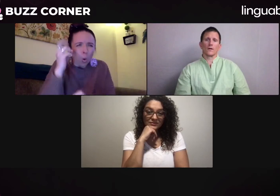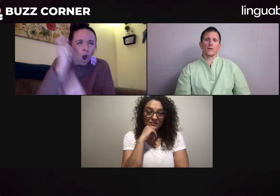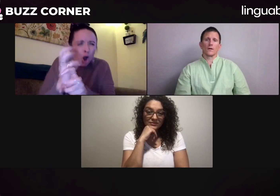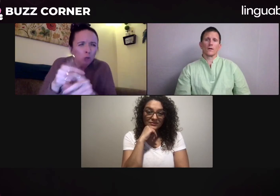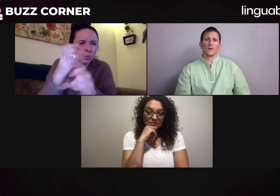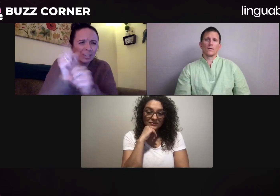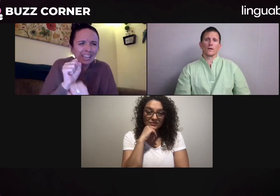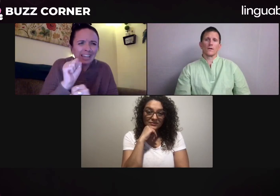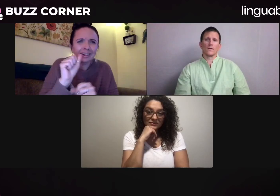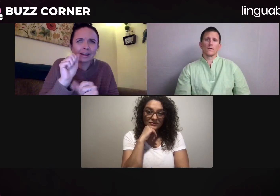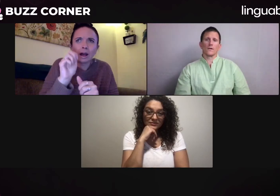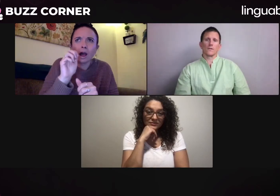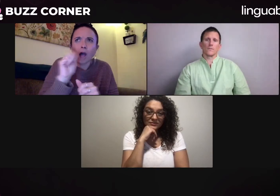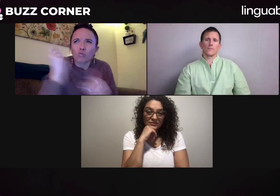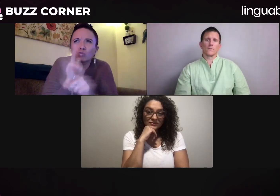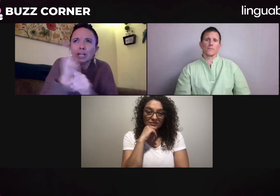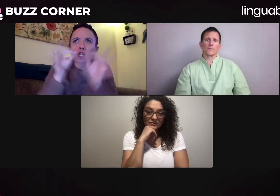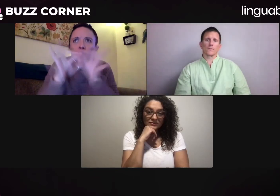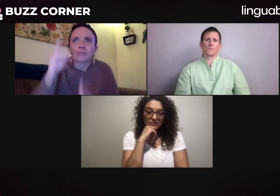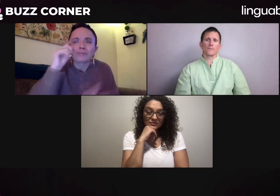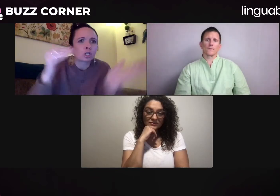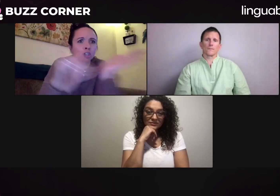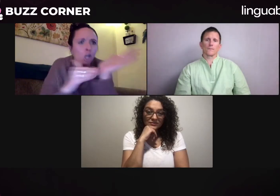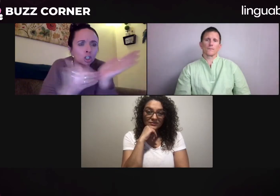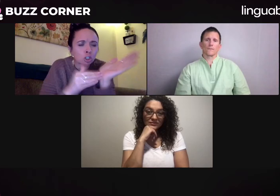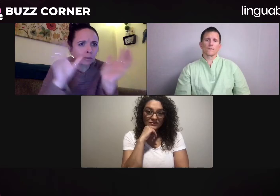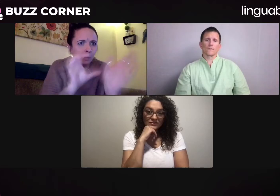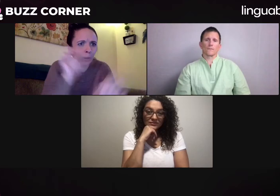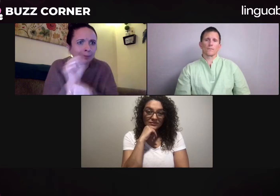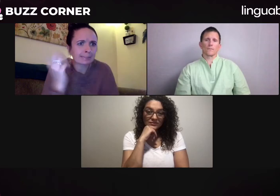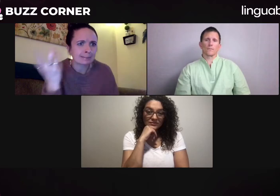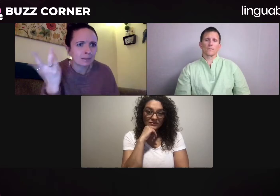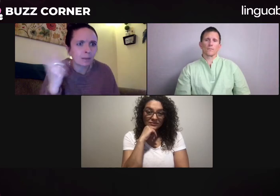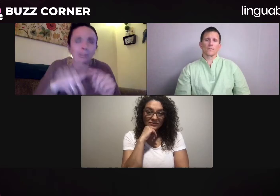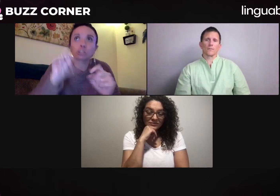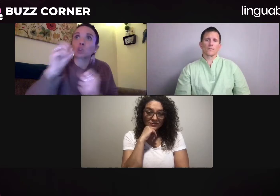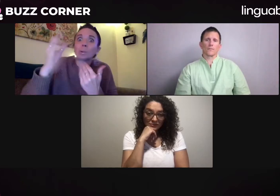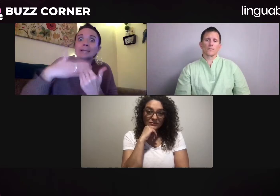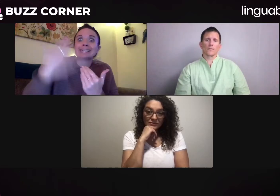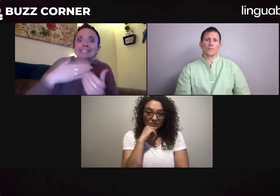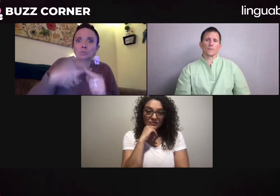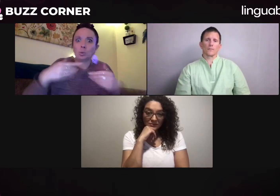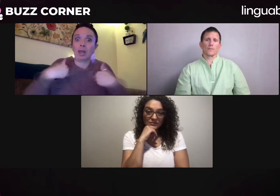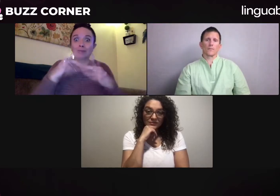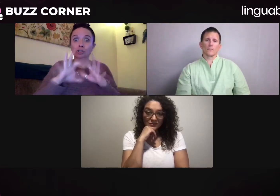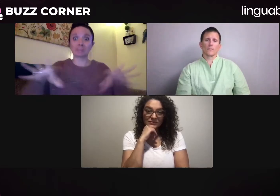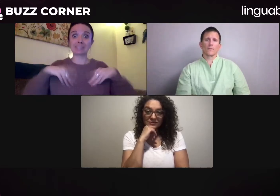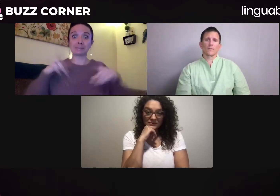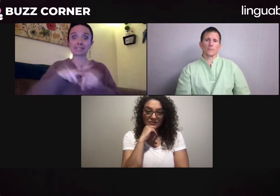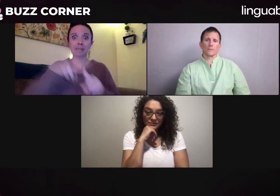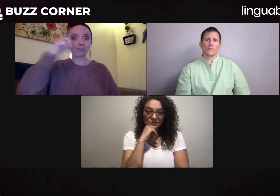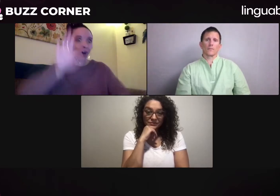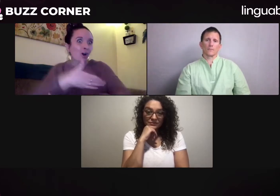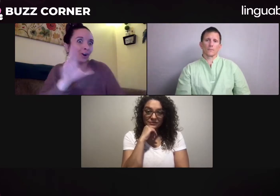Since COVID has come along, it seems like that sort of thing has come up more often,